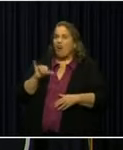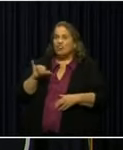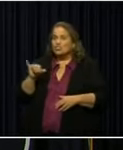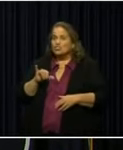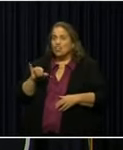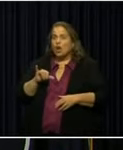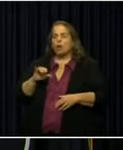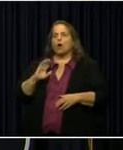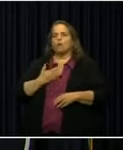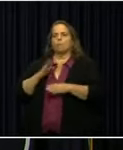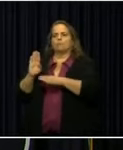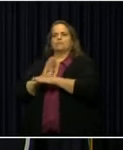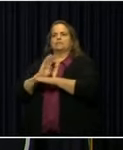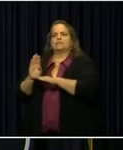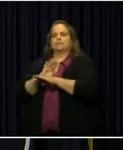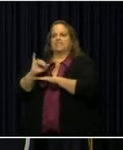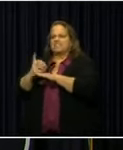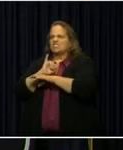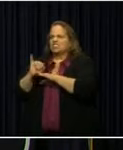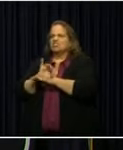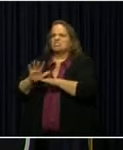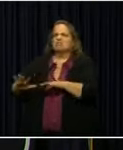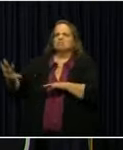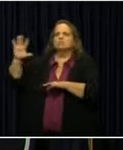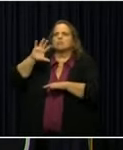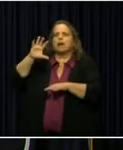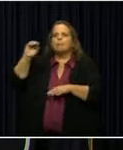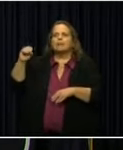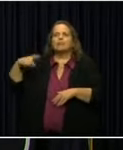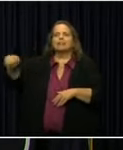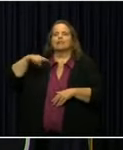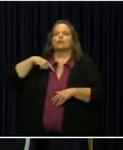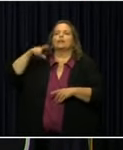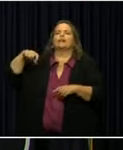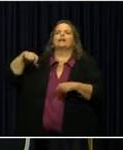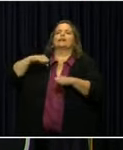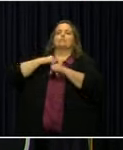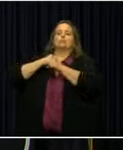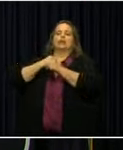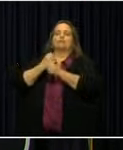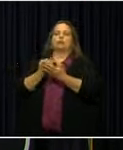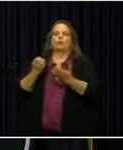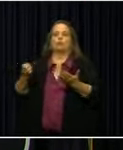MAJOR EMPLOYERS ARE GOING TO HAVE TO HAVE THIS CHAPABILITY,